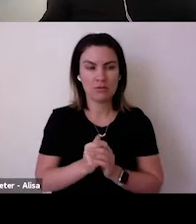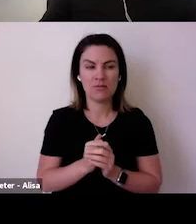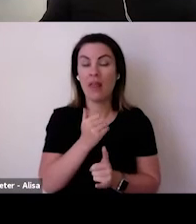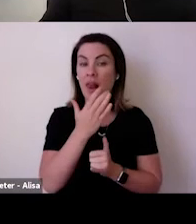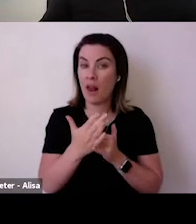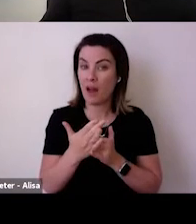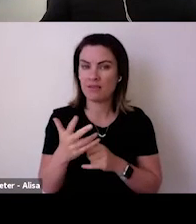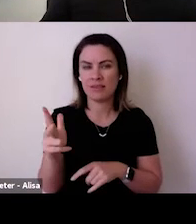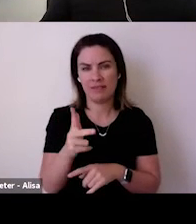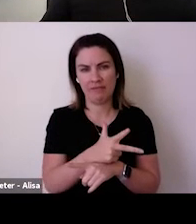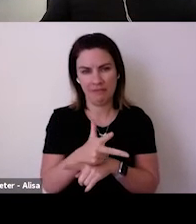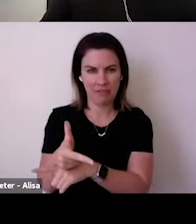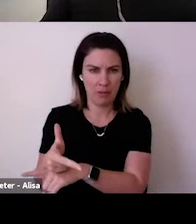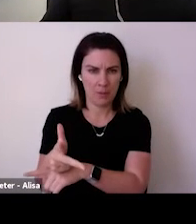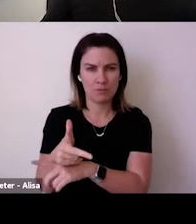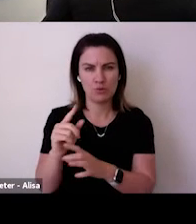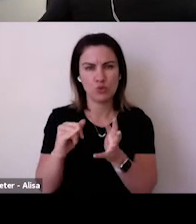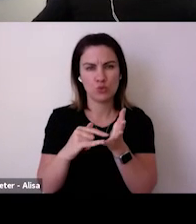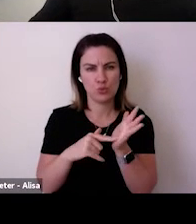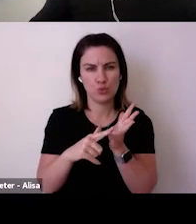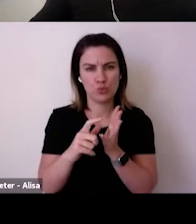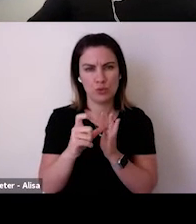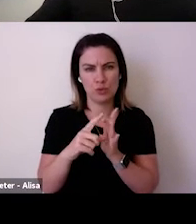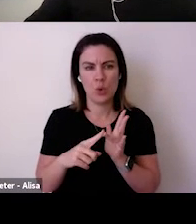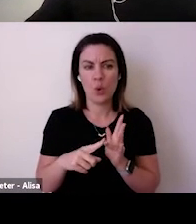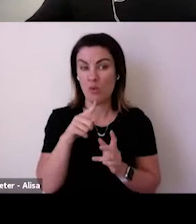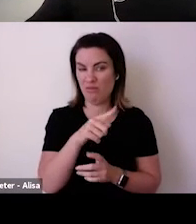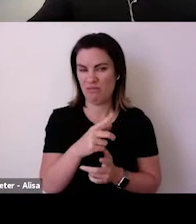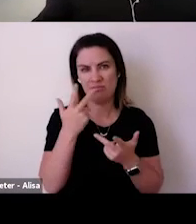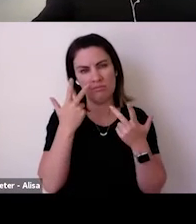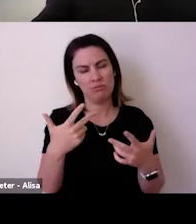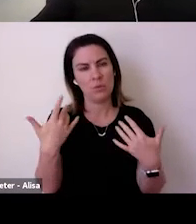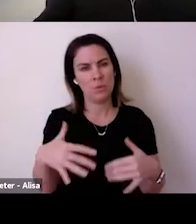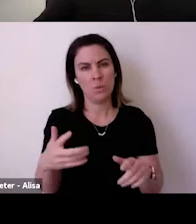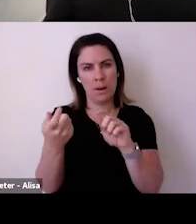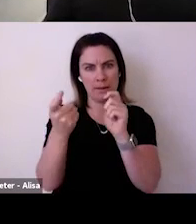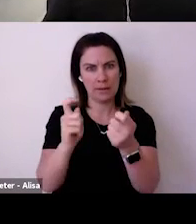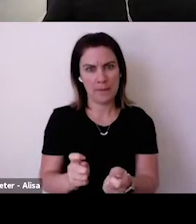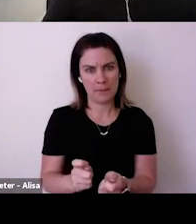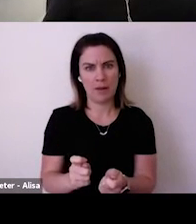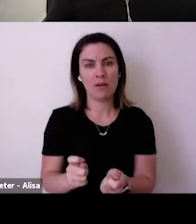One of the projects which signifies the adaptability of the program, which was during lockdown of the start in the